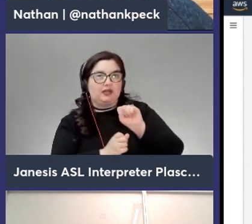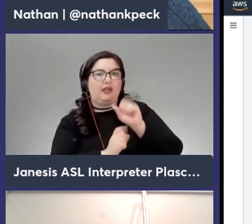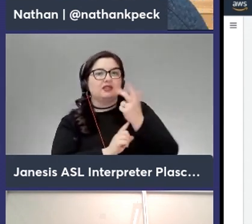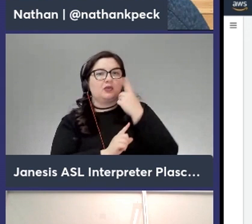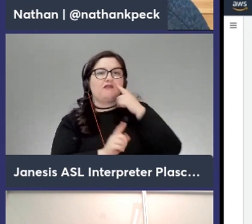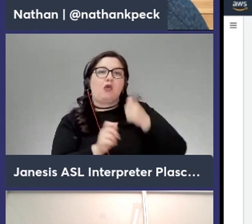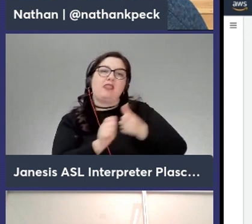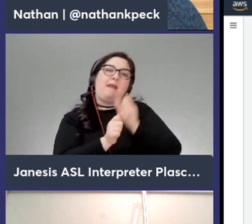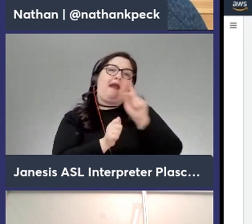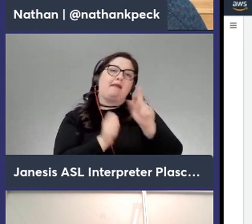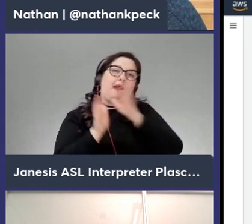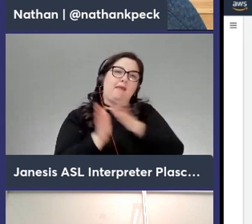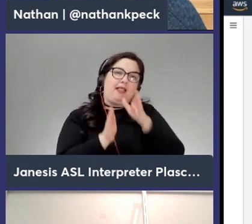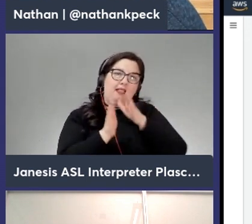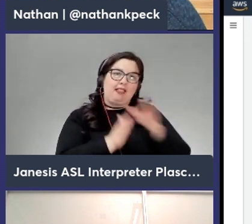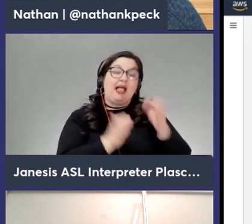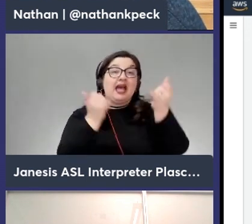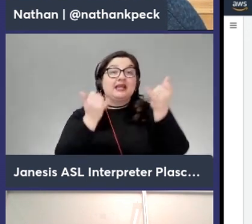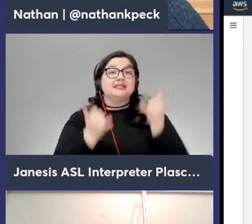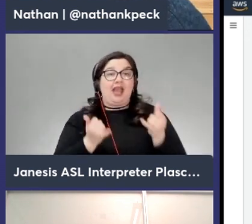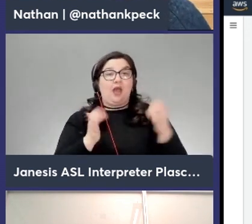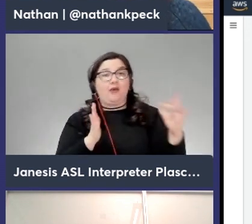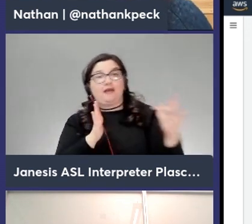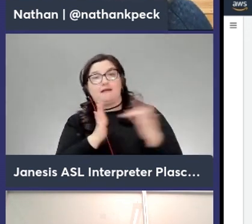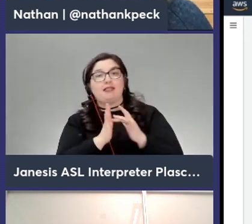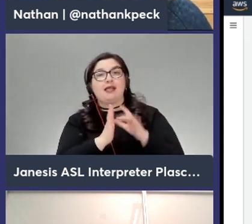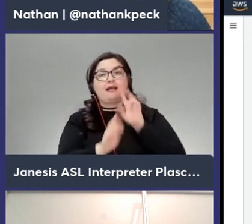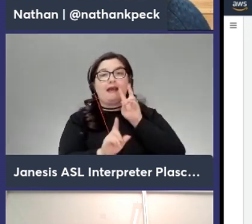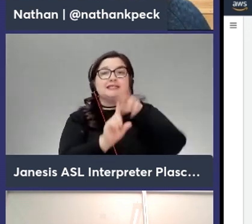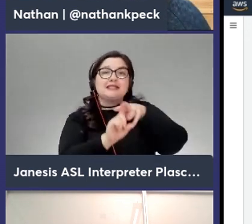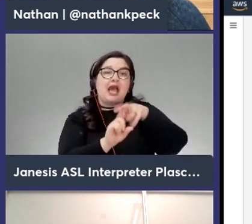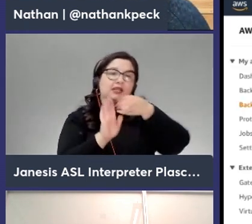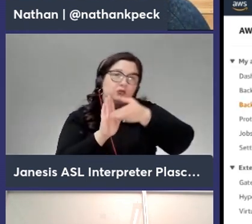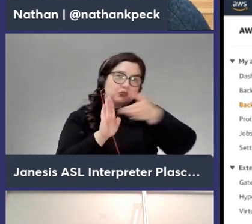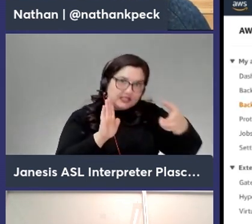So now I'll click on assigned resources and I'm all set.